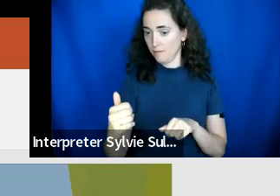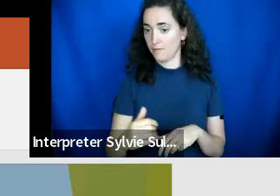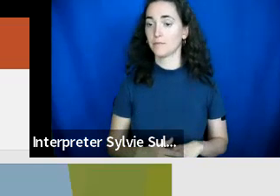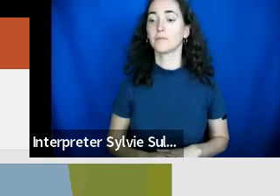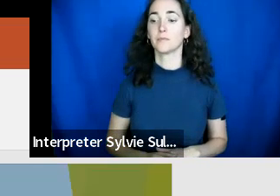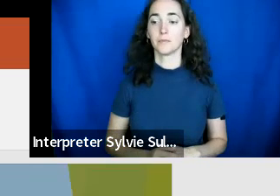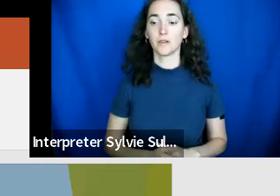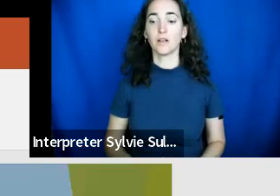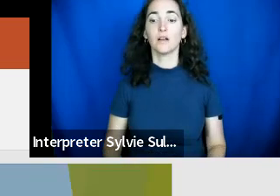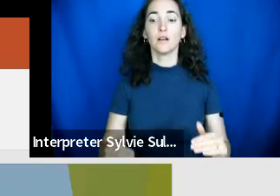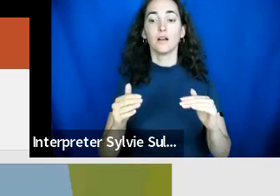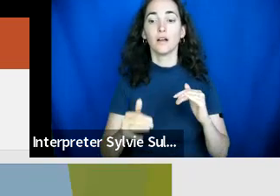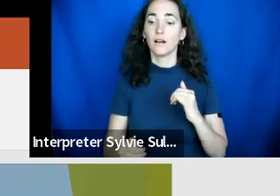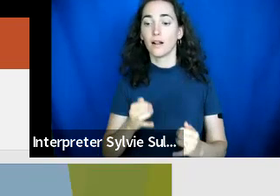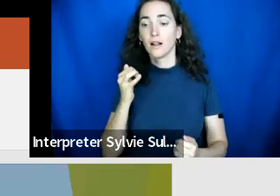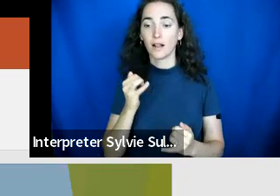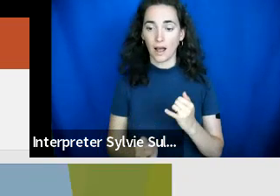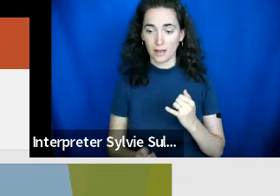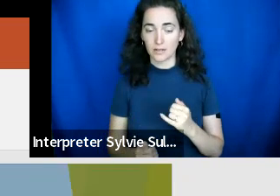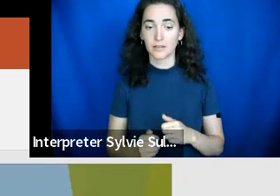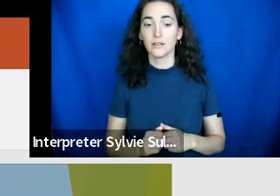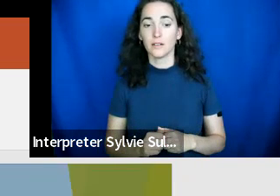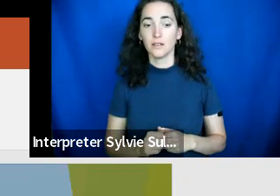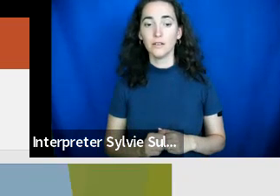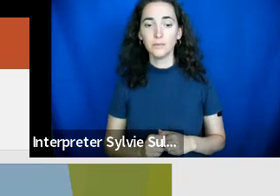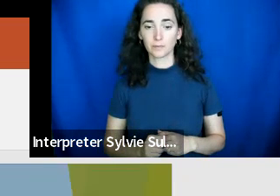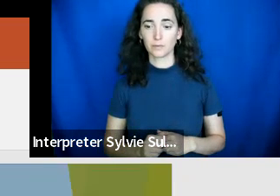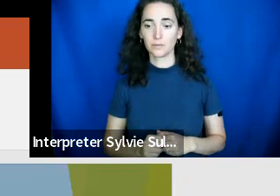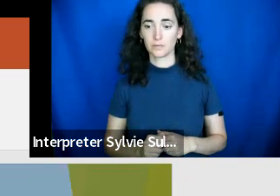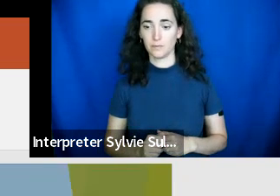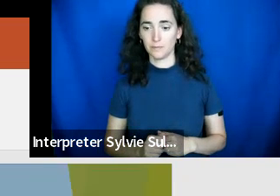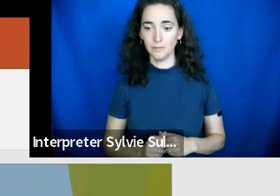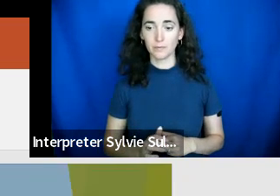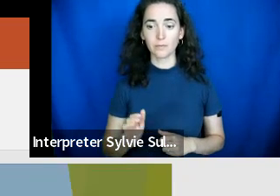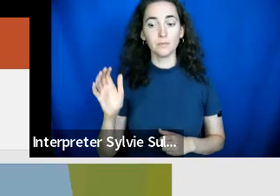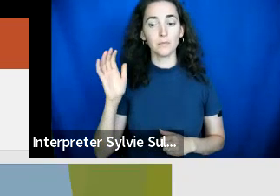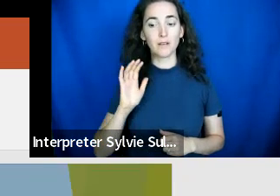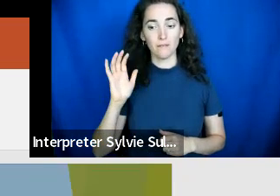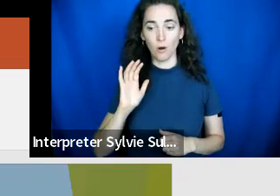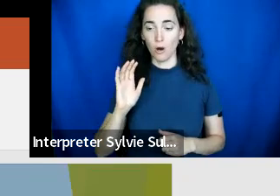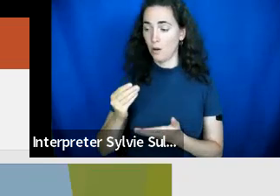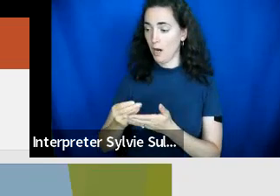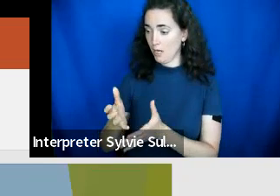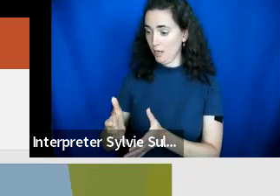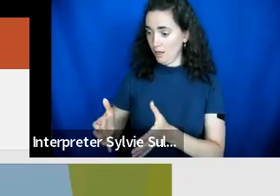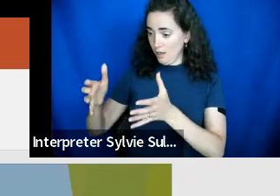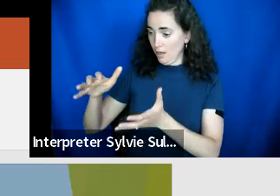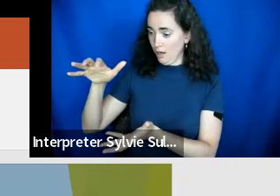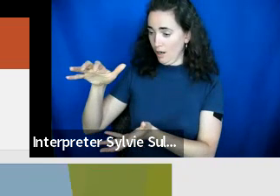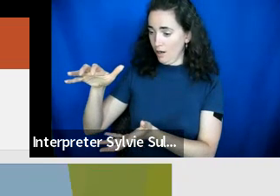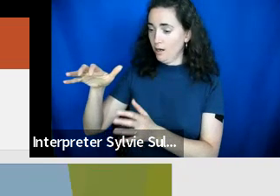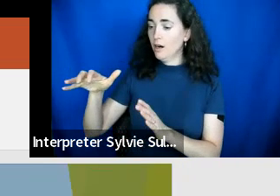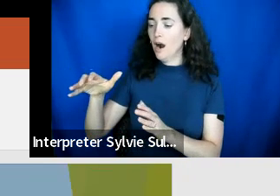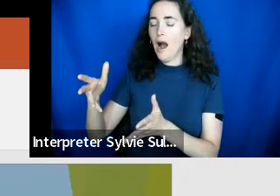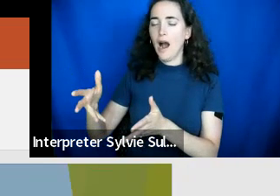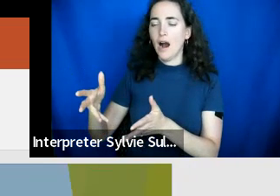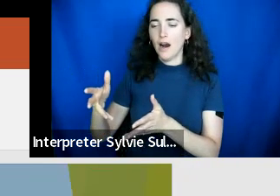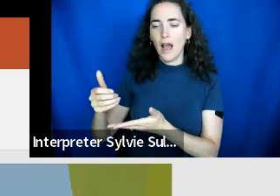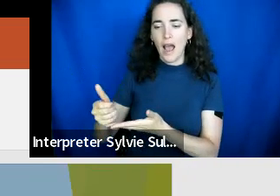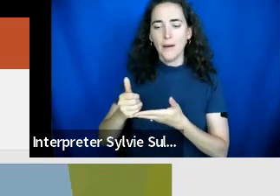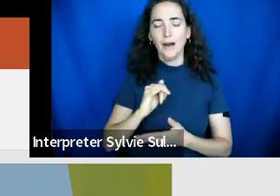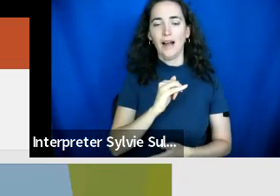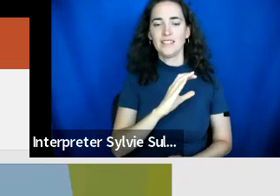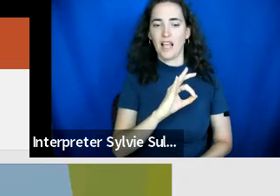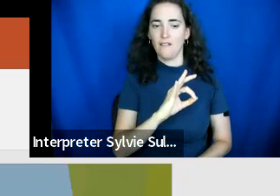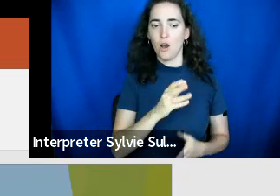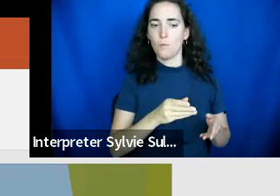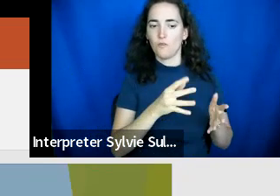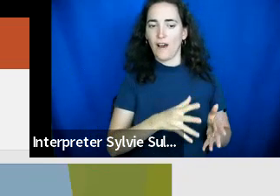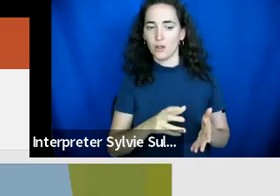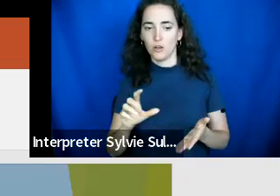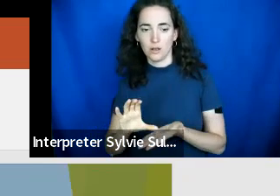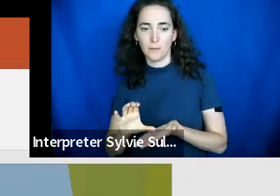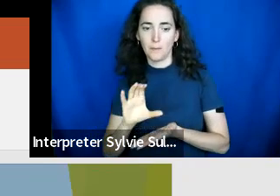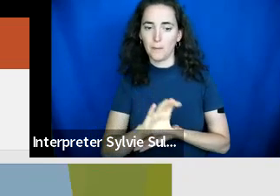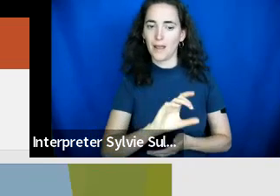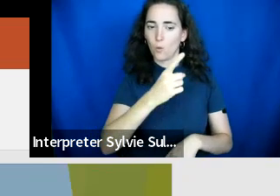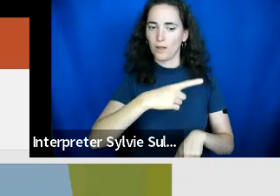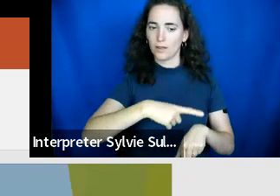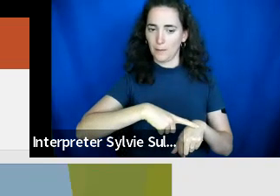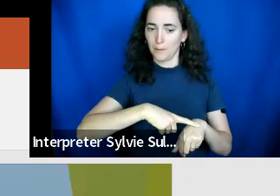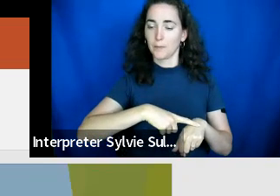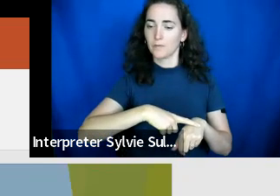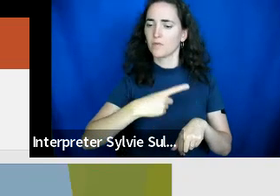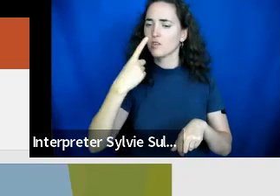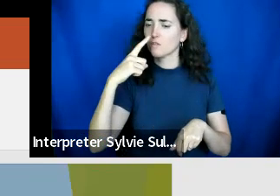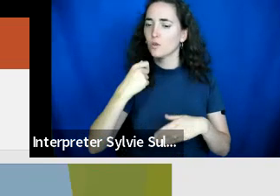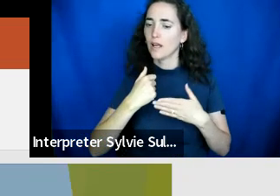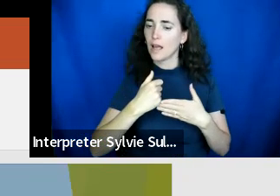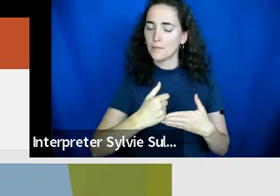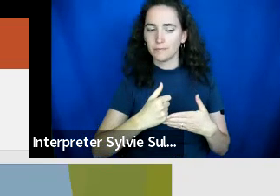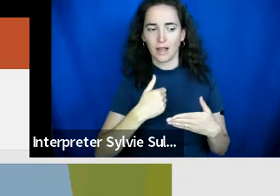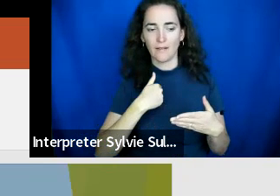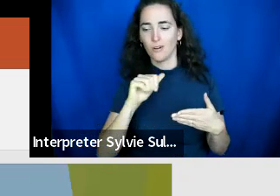And then, finally there was an amount added that was kind of a pot of money that was allow us to give Icf providers a one-time payment, and that is to help with some of the additional costs that those